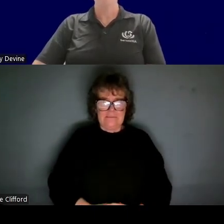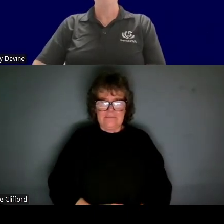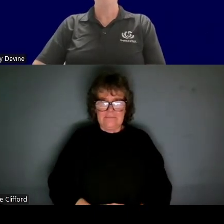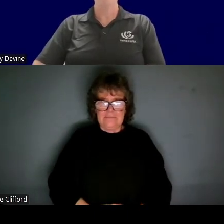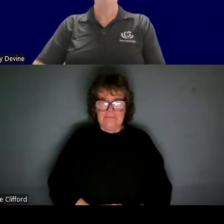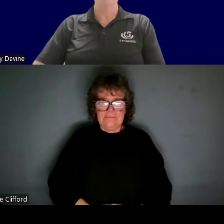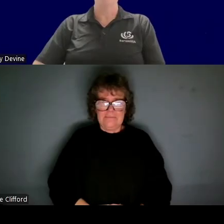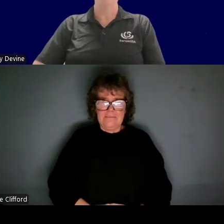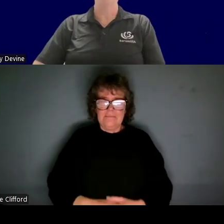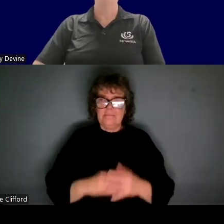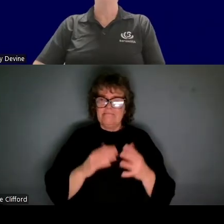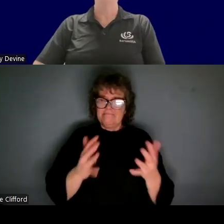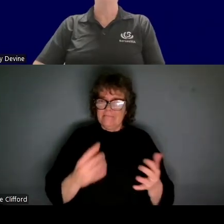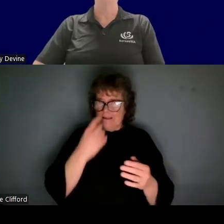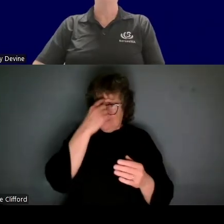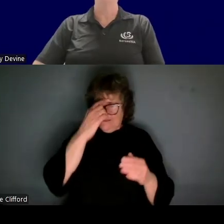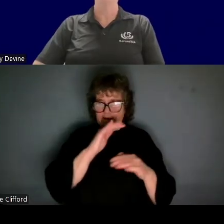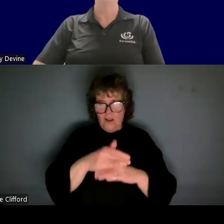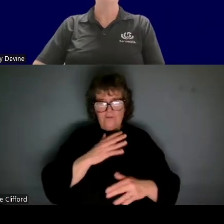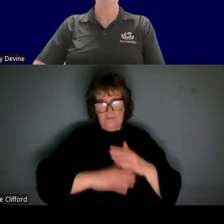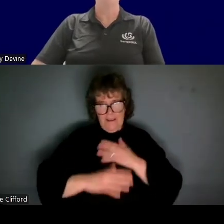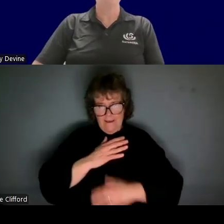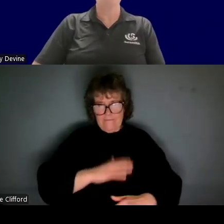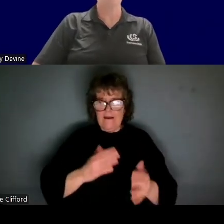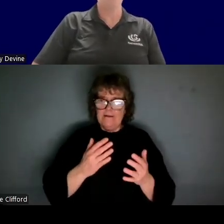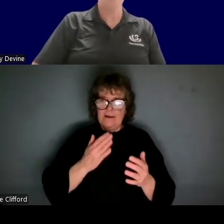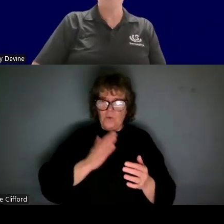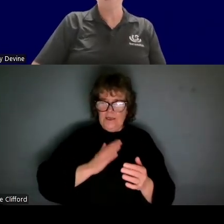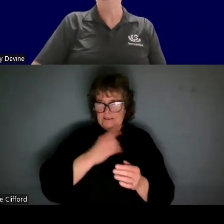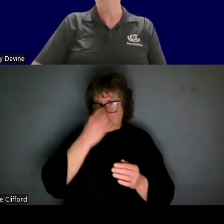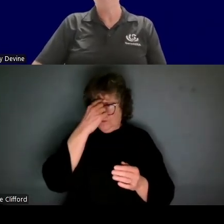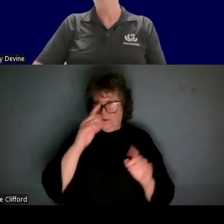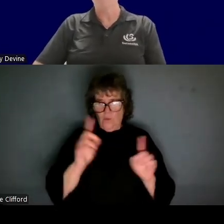So when we think about behaviour, we also need to be considering what's happening in the body.